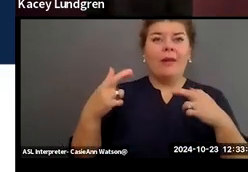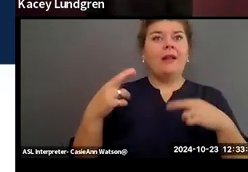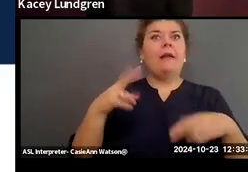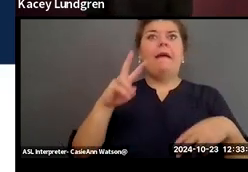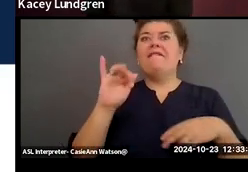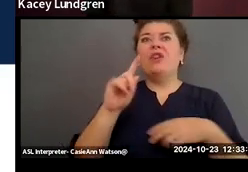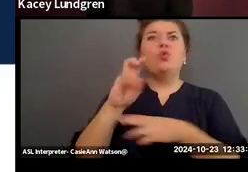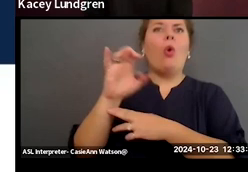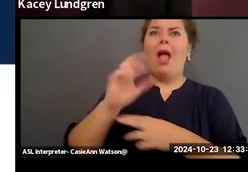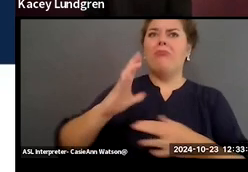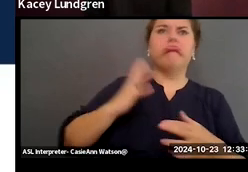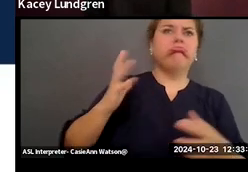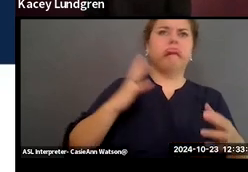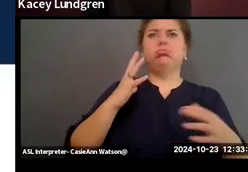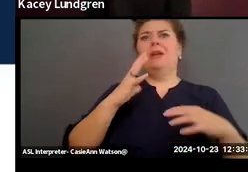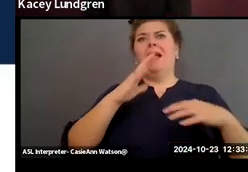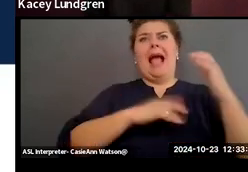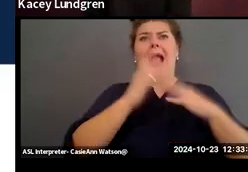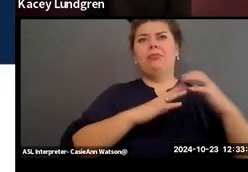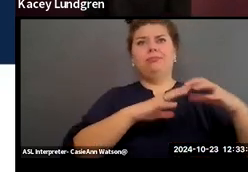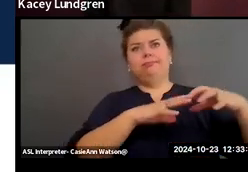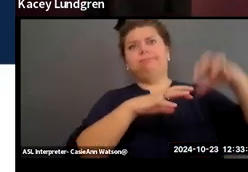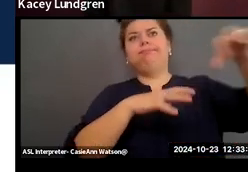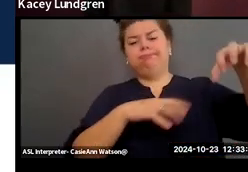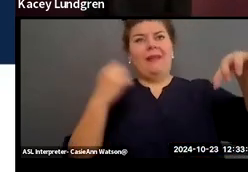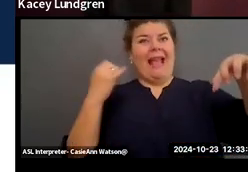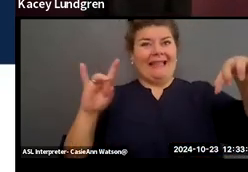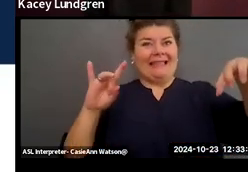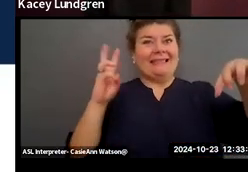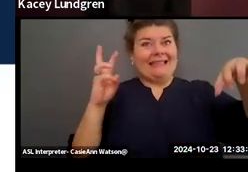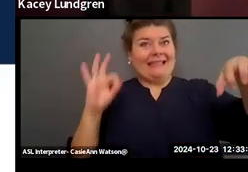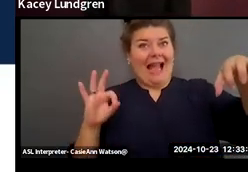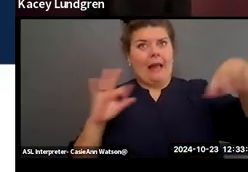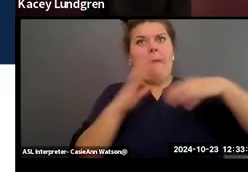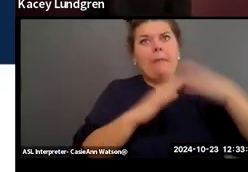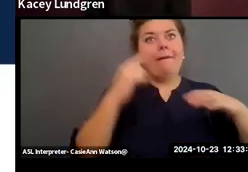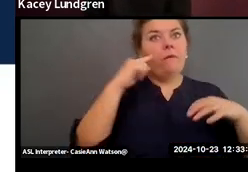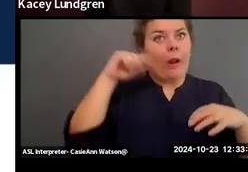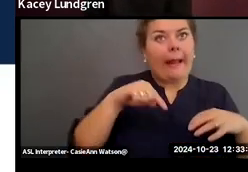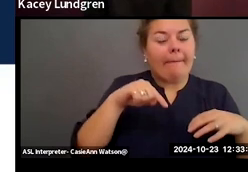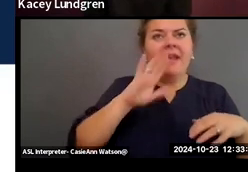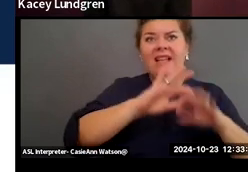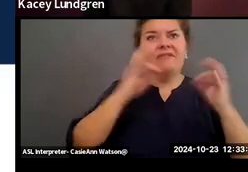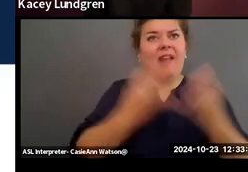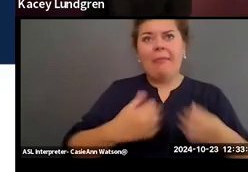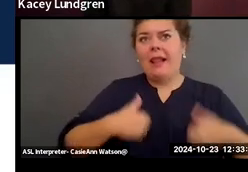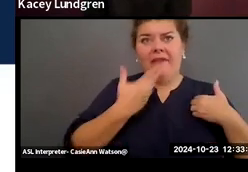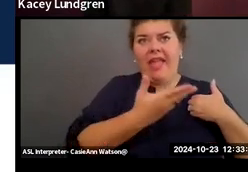which was built for him in 1869. He and his family lived in it the entire time that he was president.